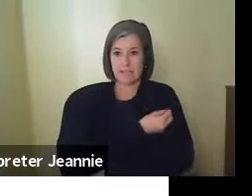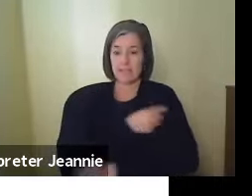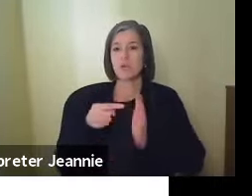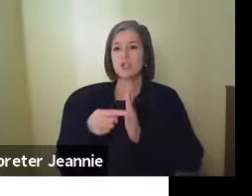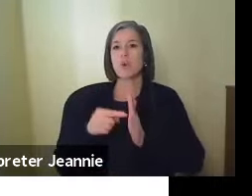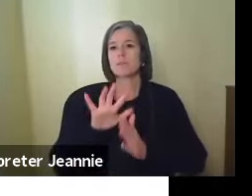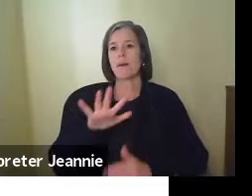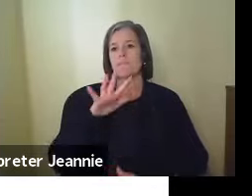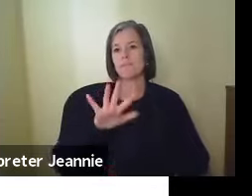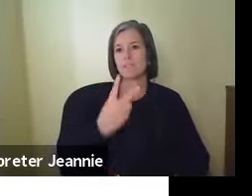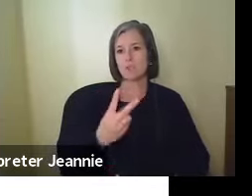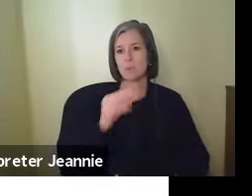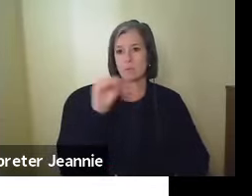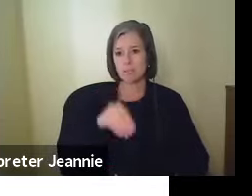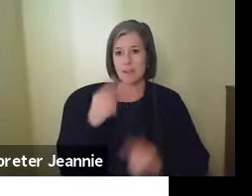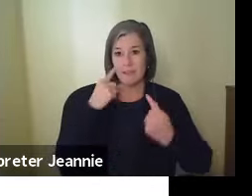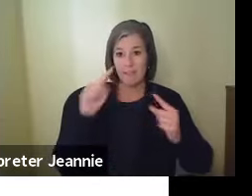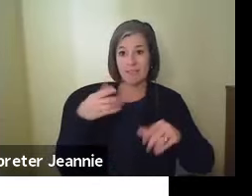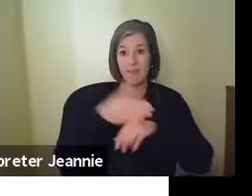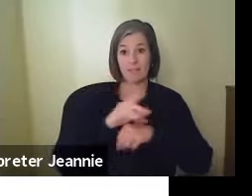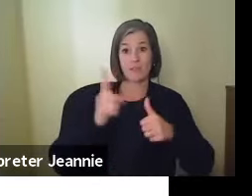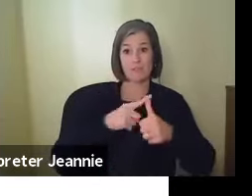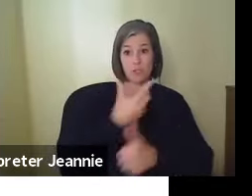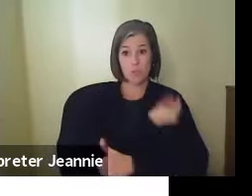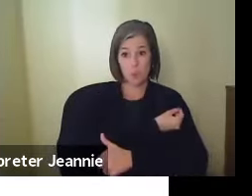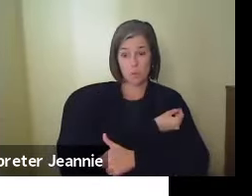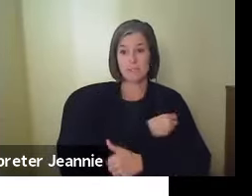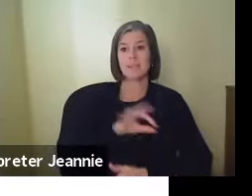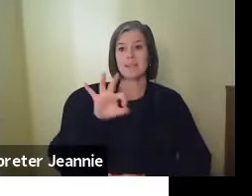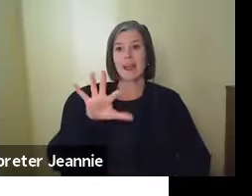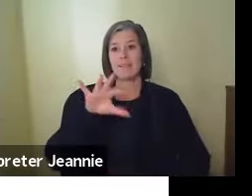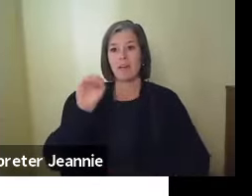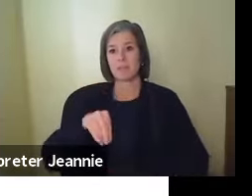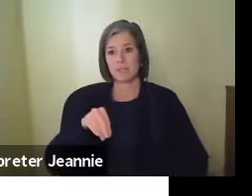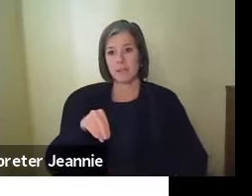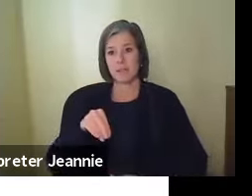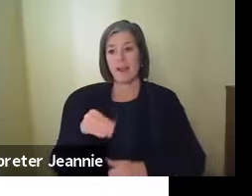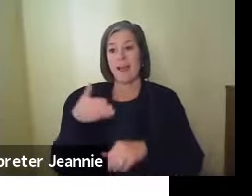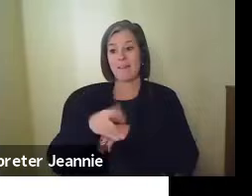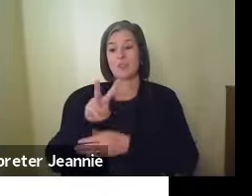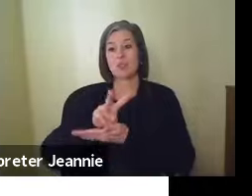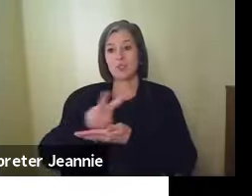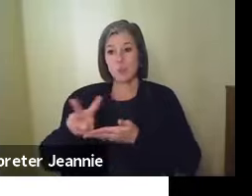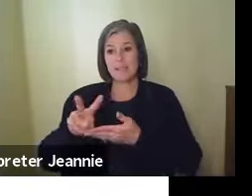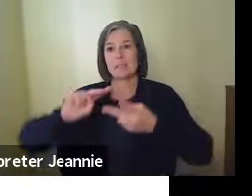effective about a week after dose one. 95% effective within two weeks of dose two. It's that second